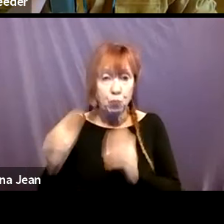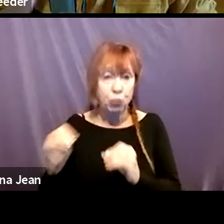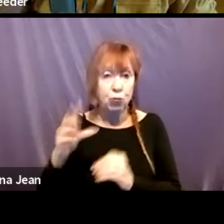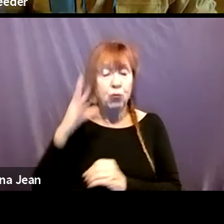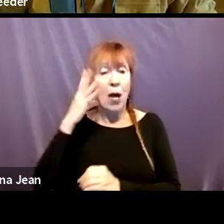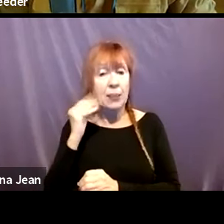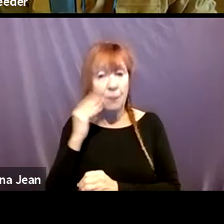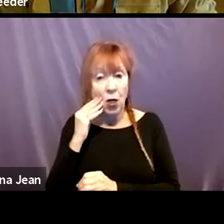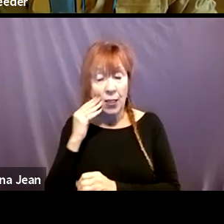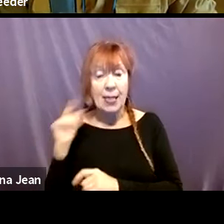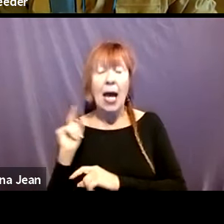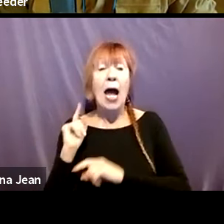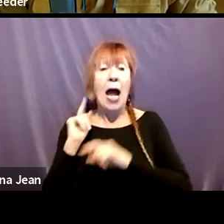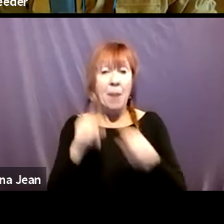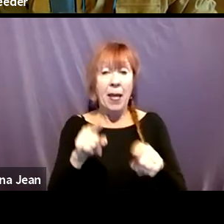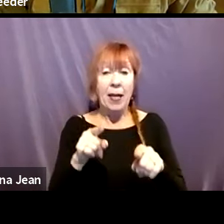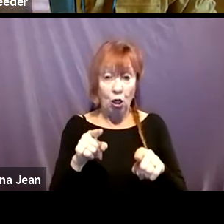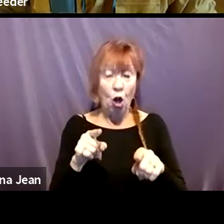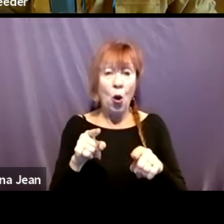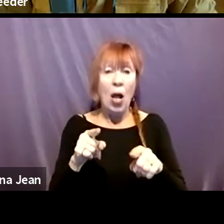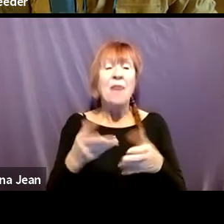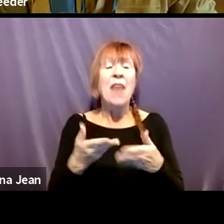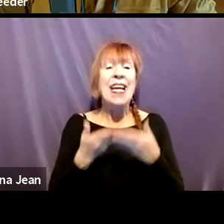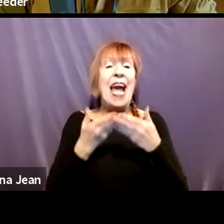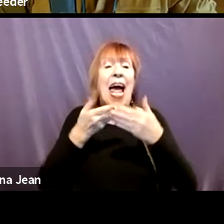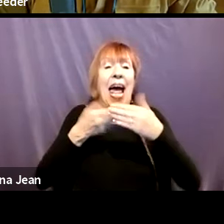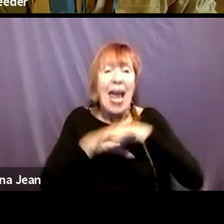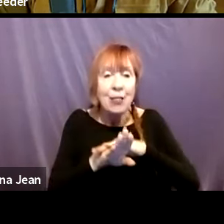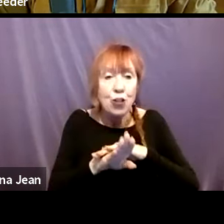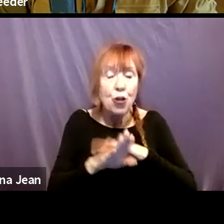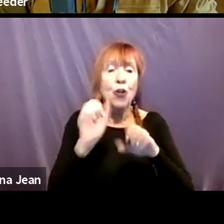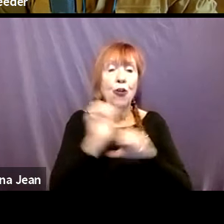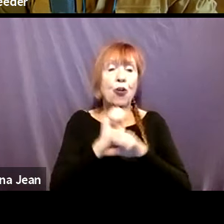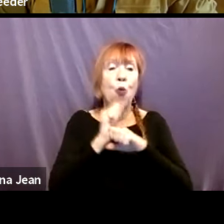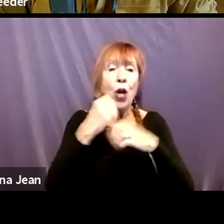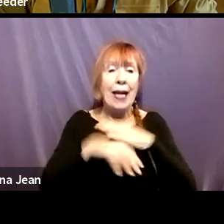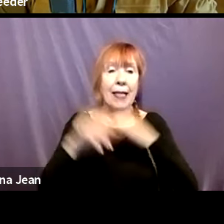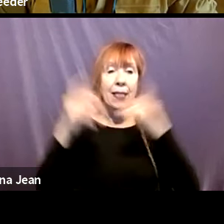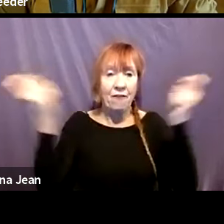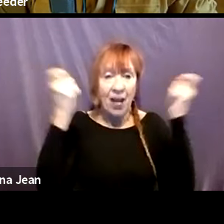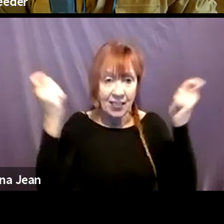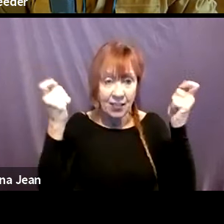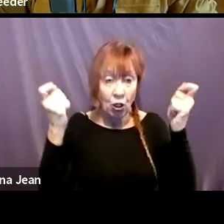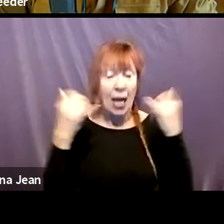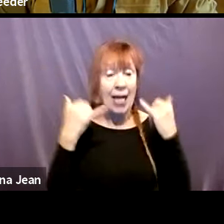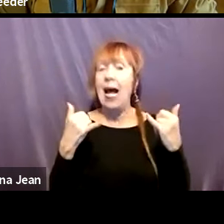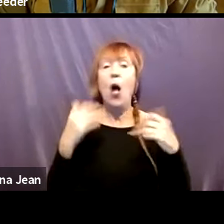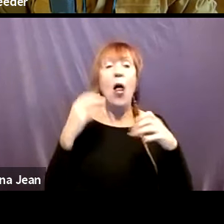and they've entered their work into festivals, and now they're represented by an agent, by a manager,